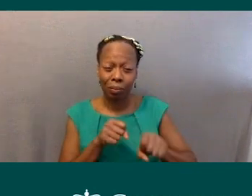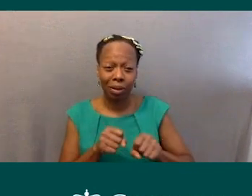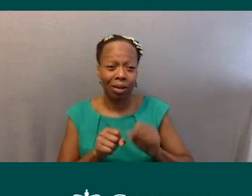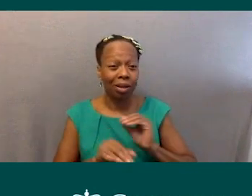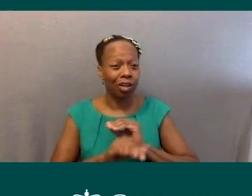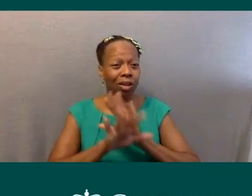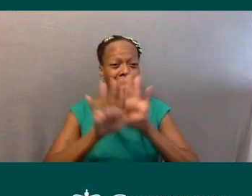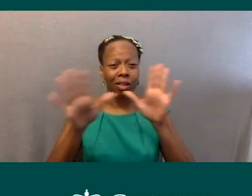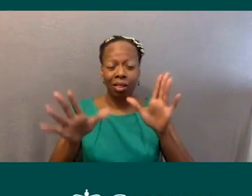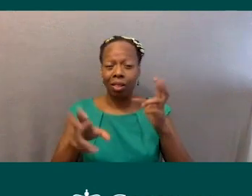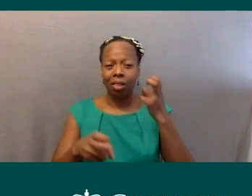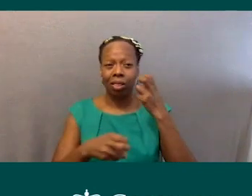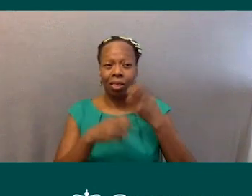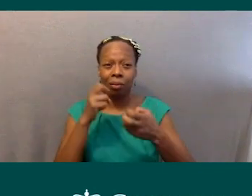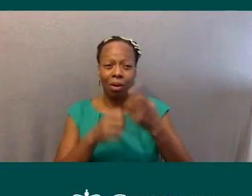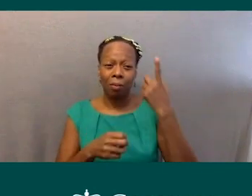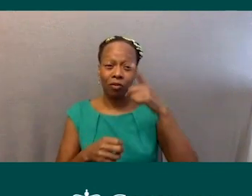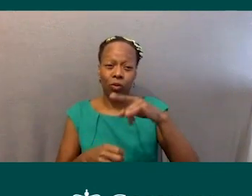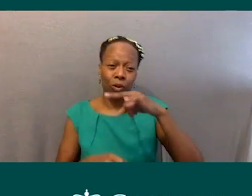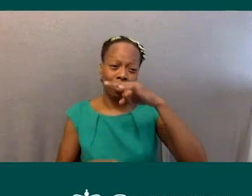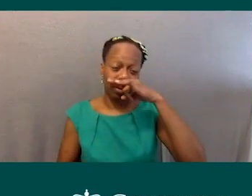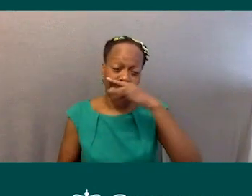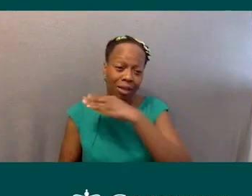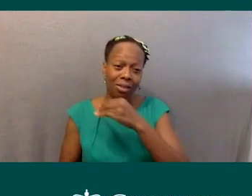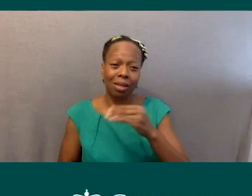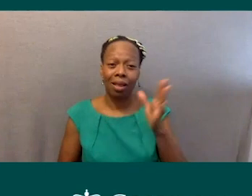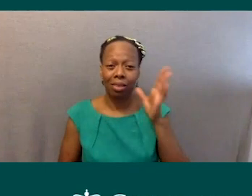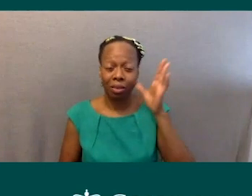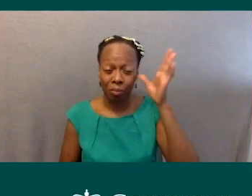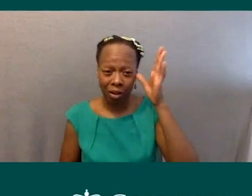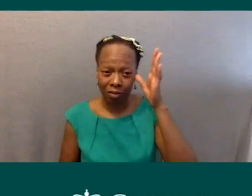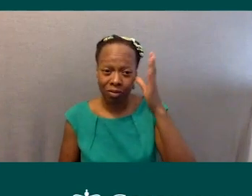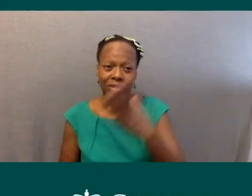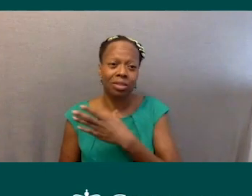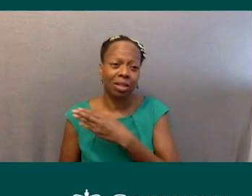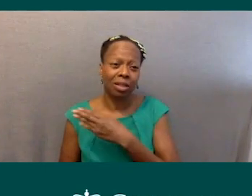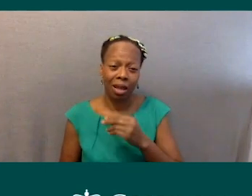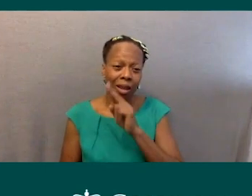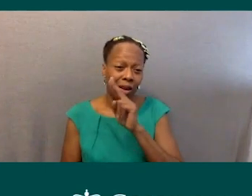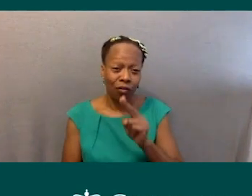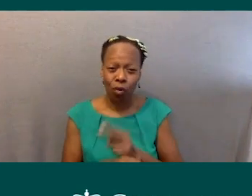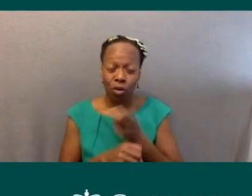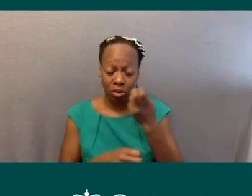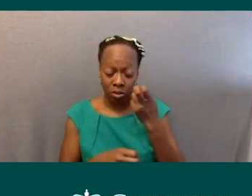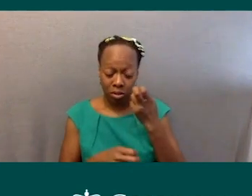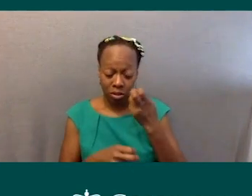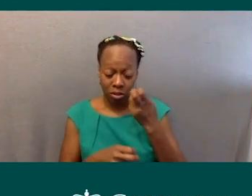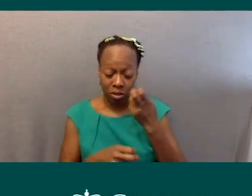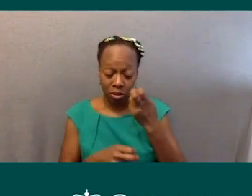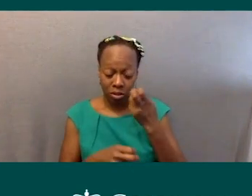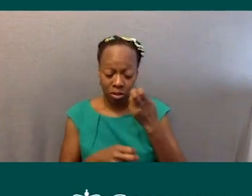for the child and for the parents. It's also a problem for the treating physician, the surgeon,